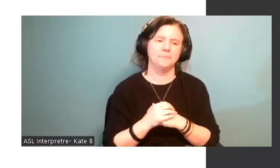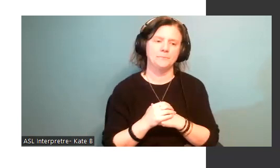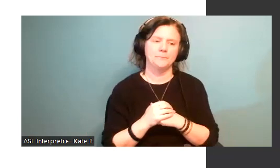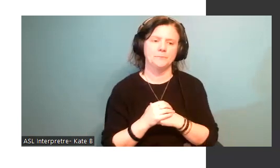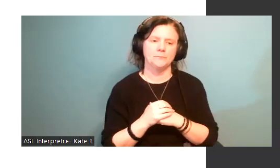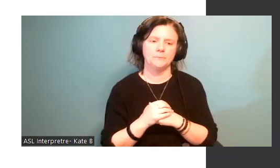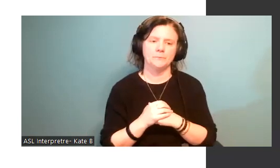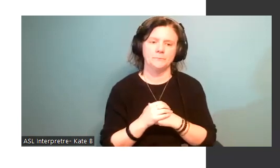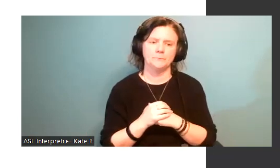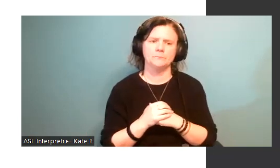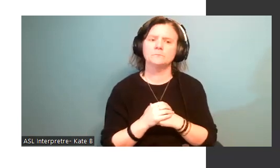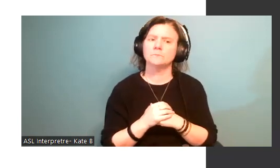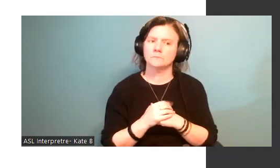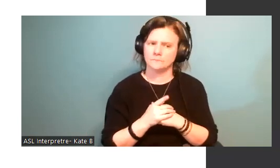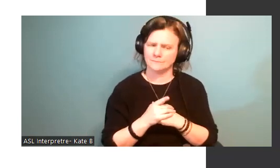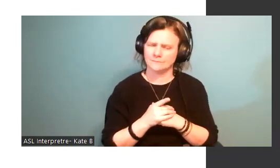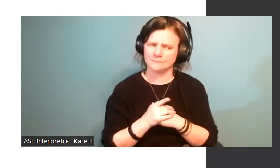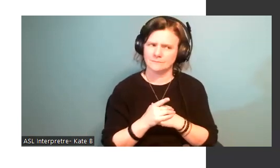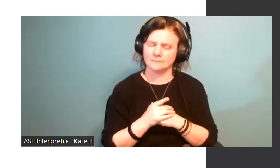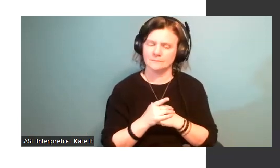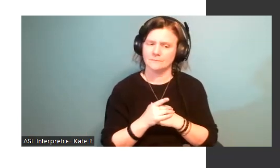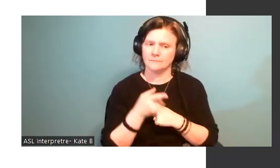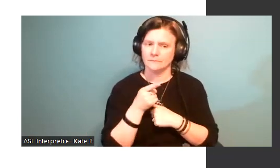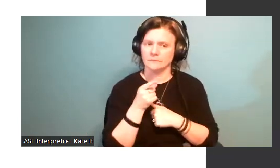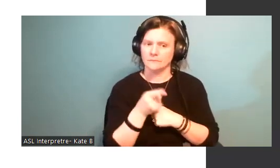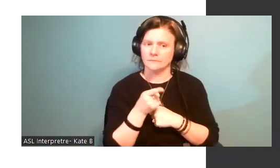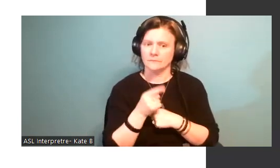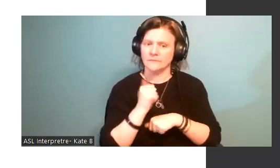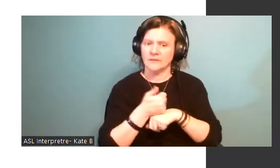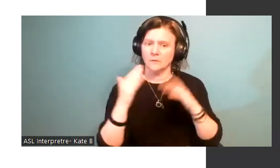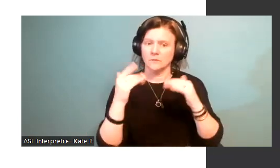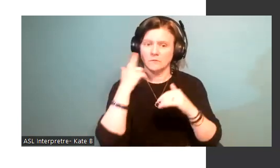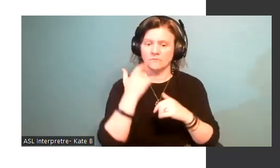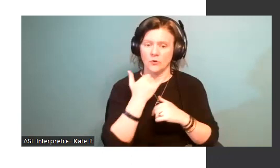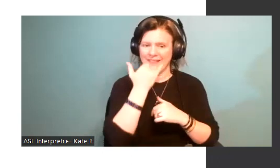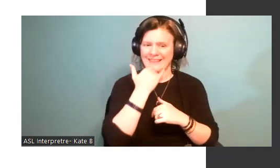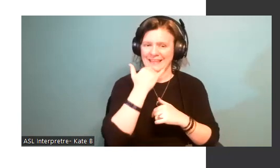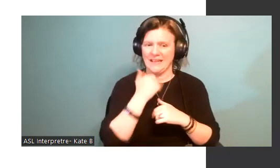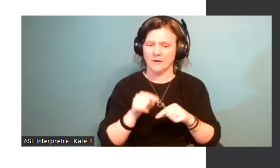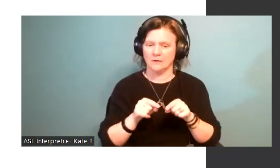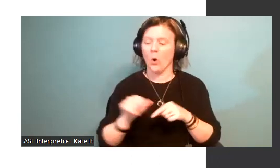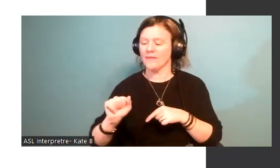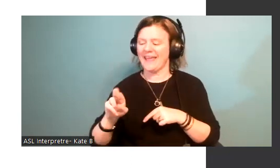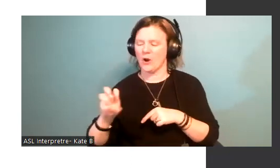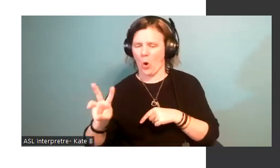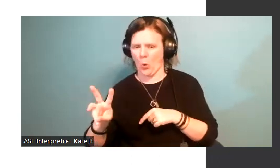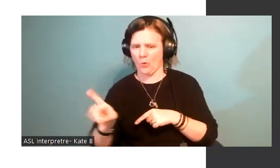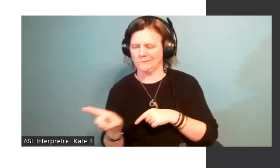menu. Otherwise, they will be treated as separate elements or the functionality might be broken.